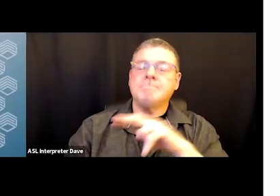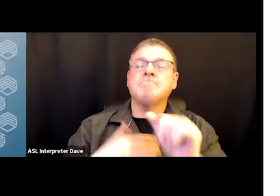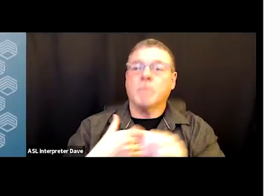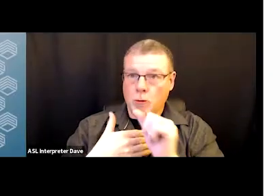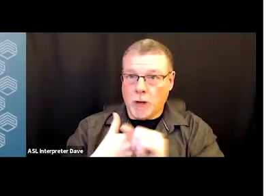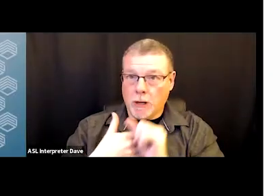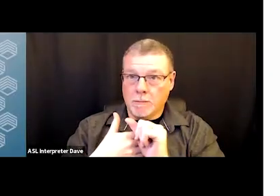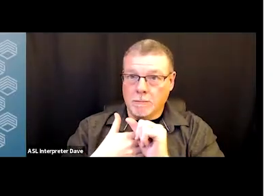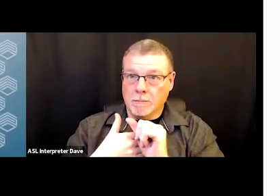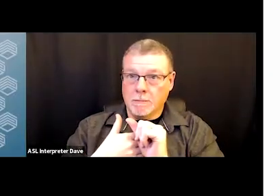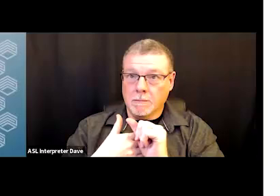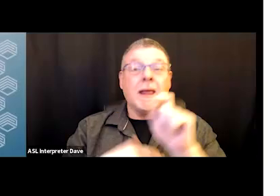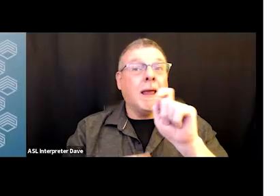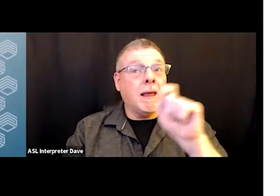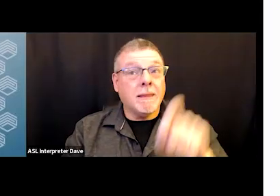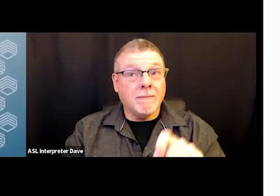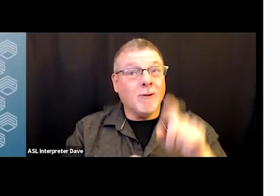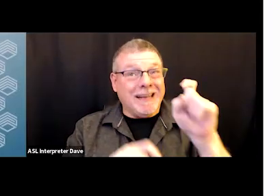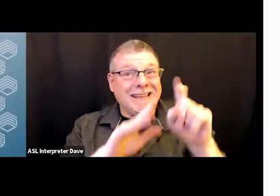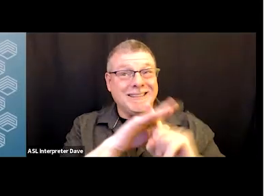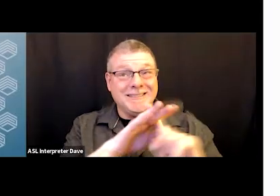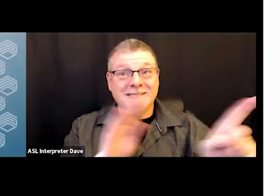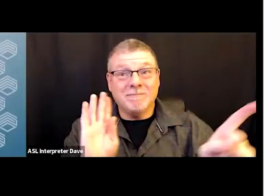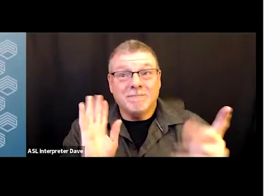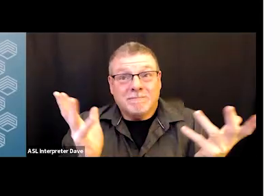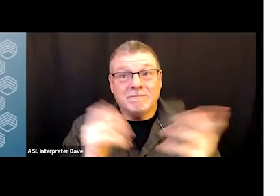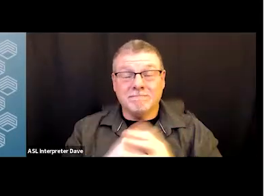and therefore they need to escape. They need to run away from it.